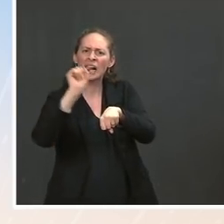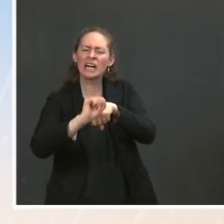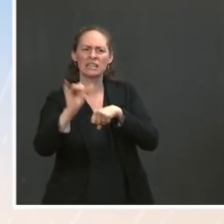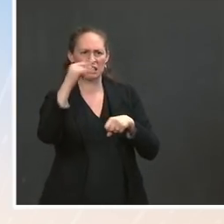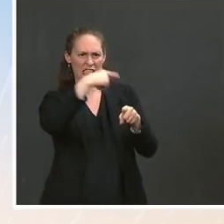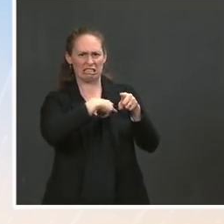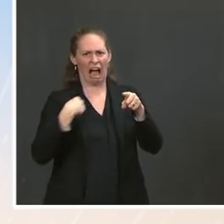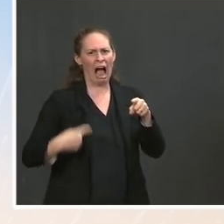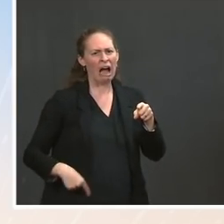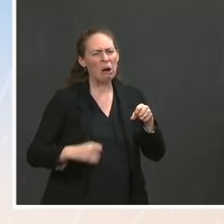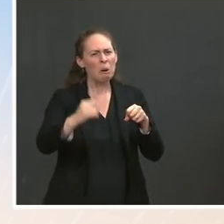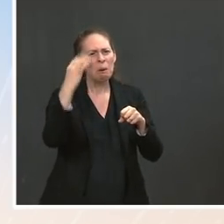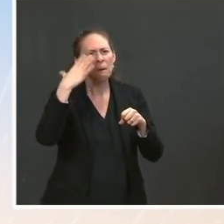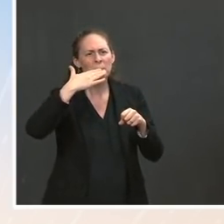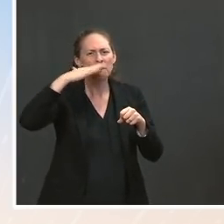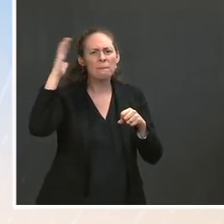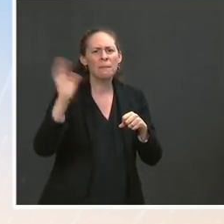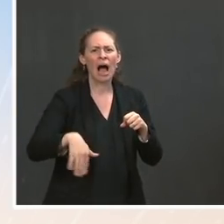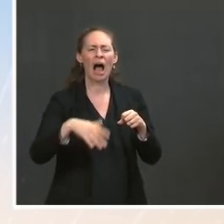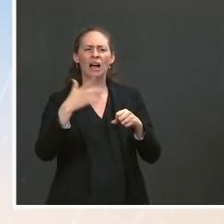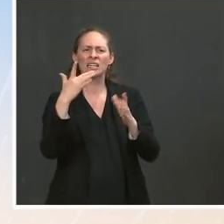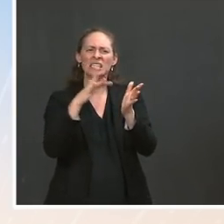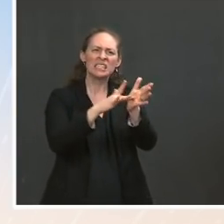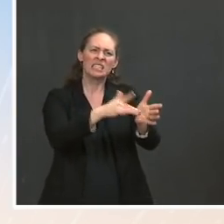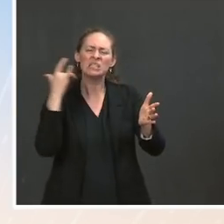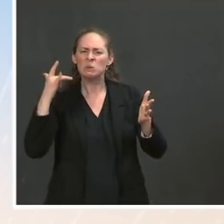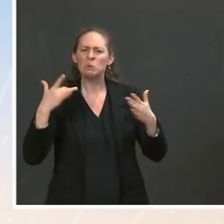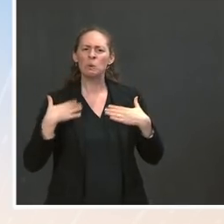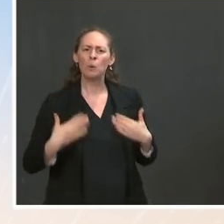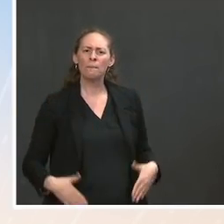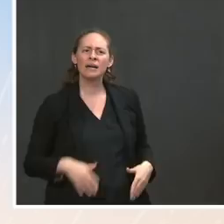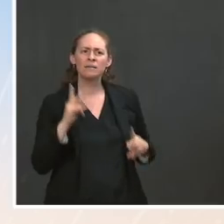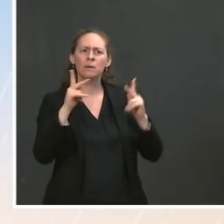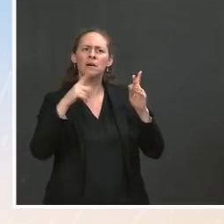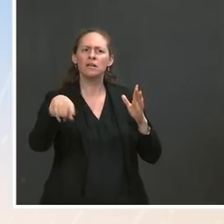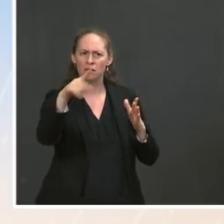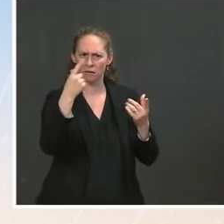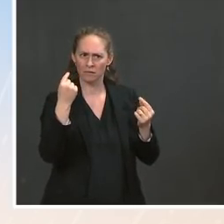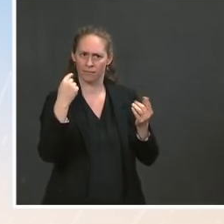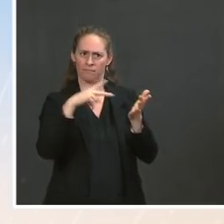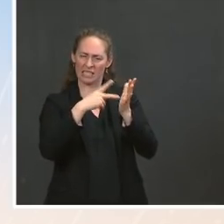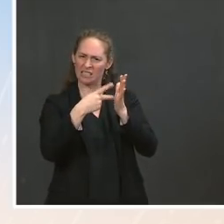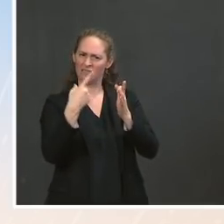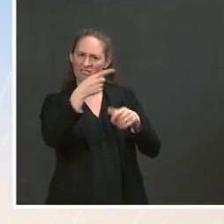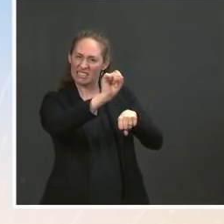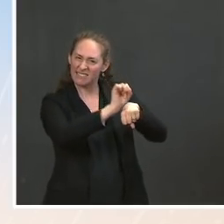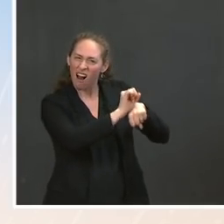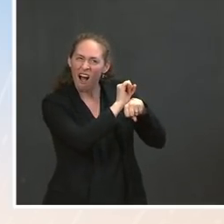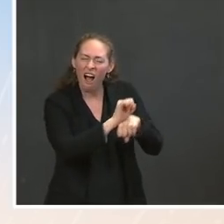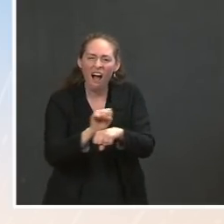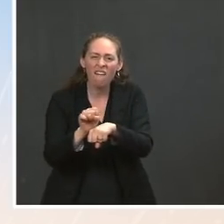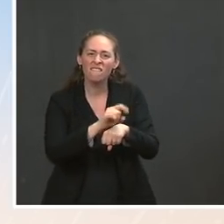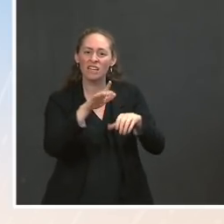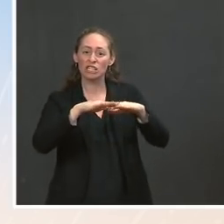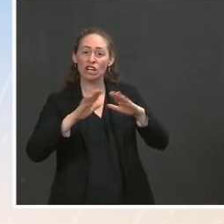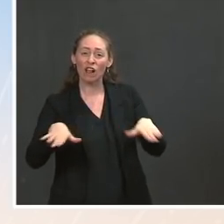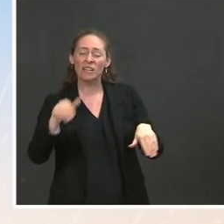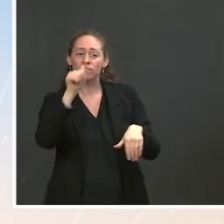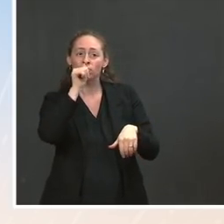not to use products made with forced labor from that region. So what is the US doing to stop or deter China